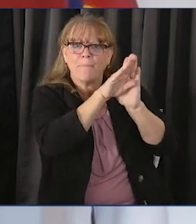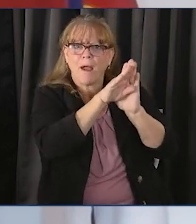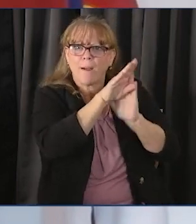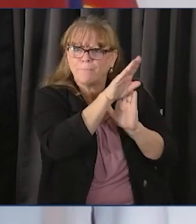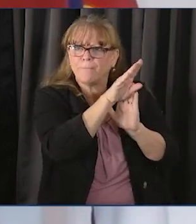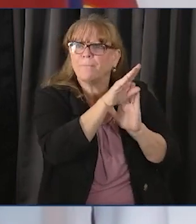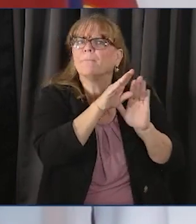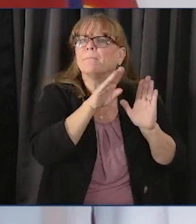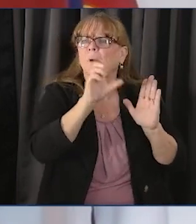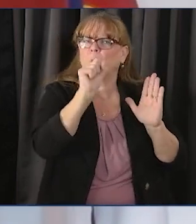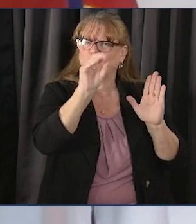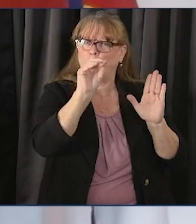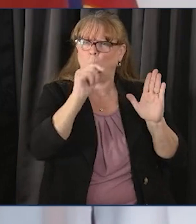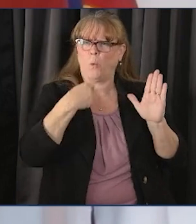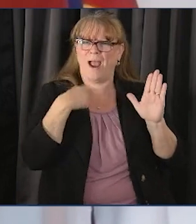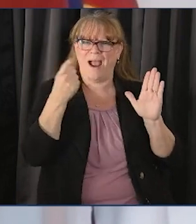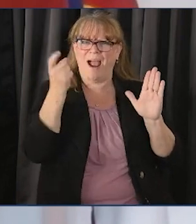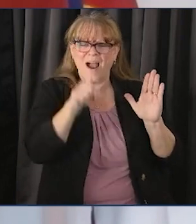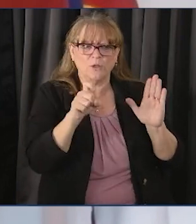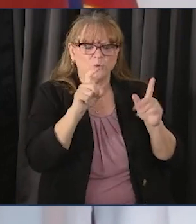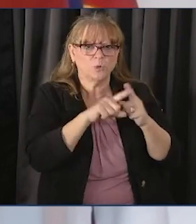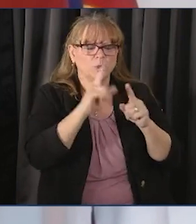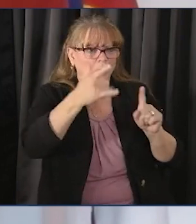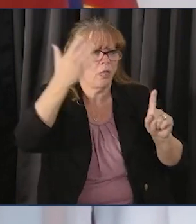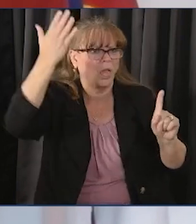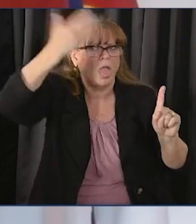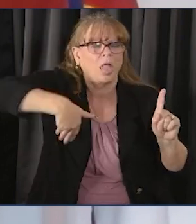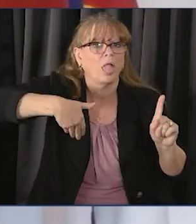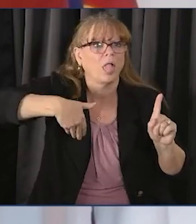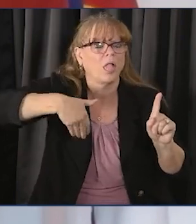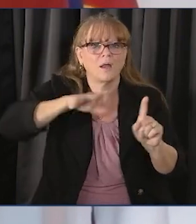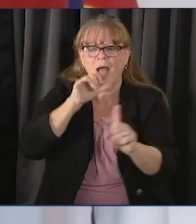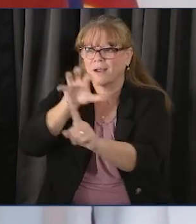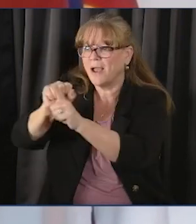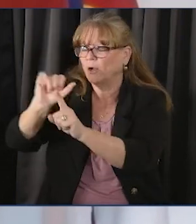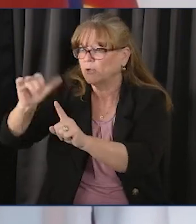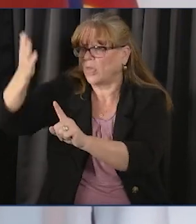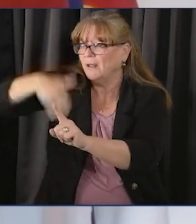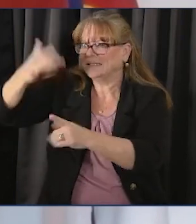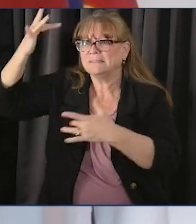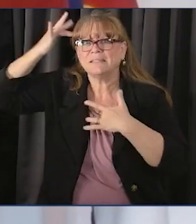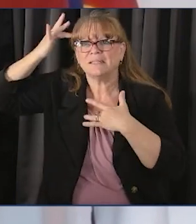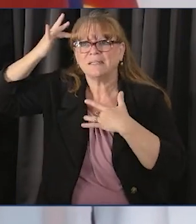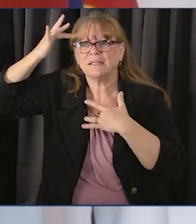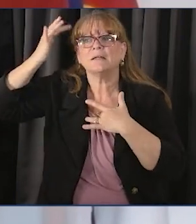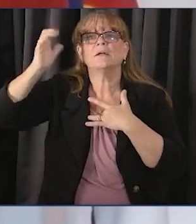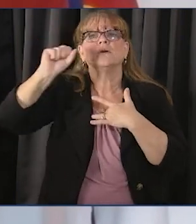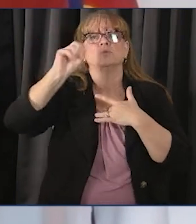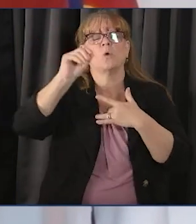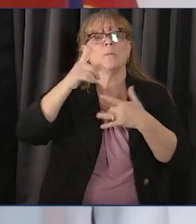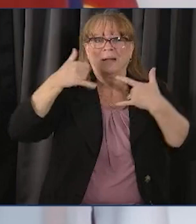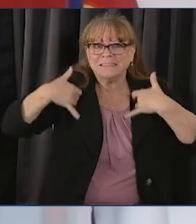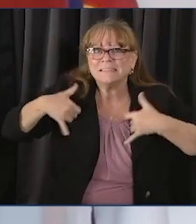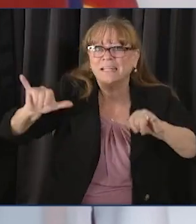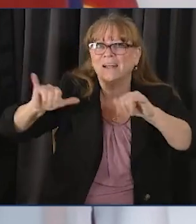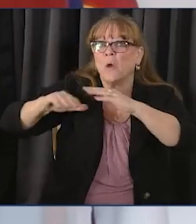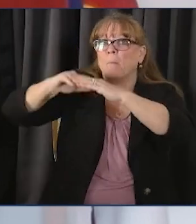So we're now back below 5%. That's good news. We need to double down on what we're doing in the final few months of the pandemic, as